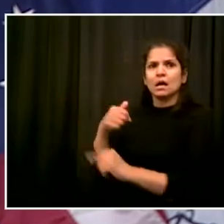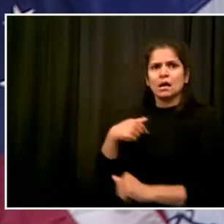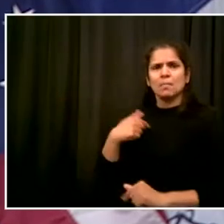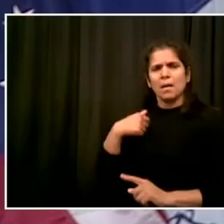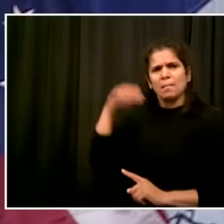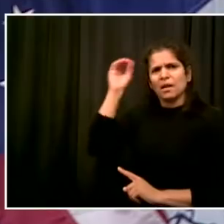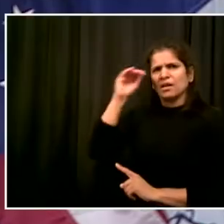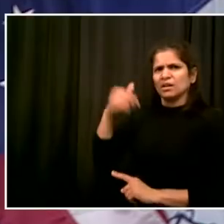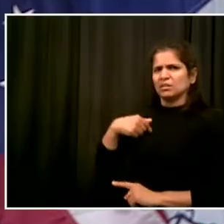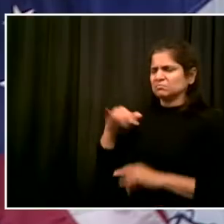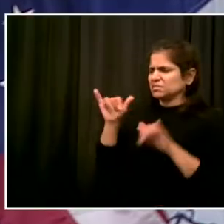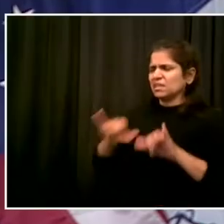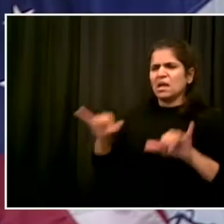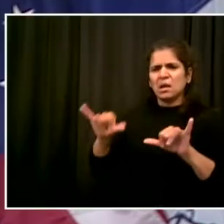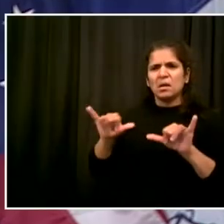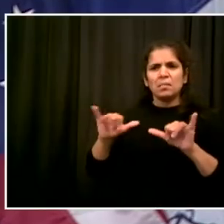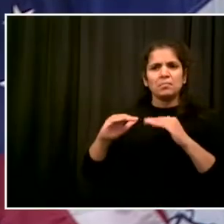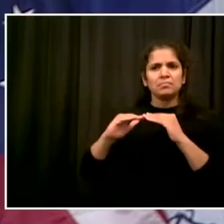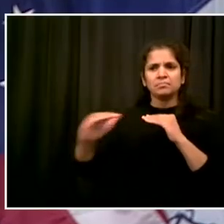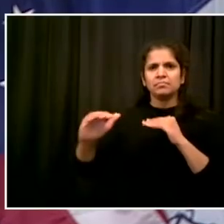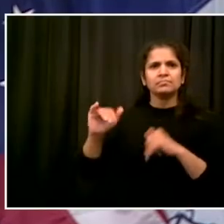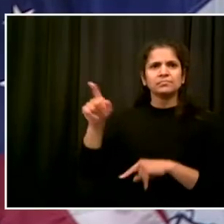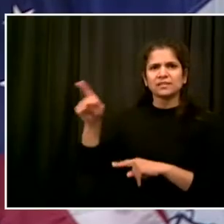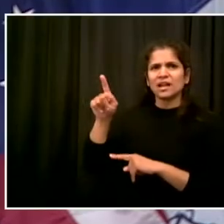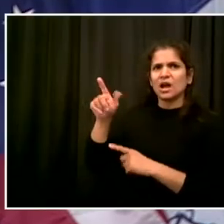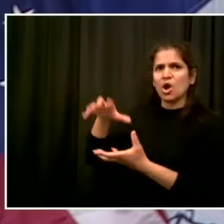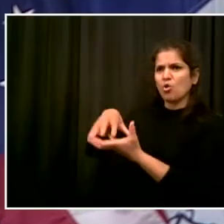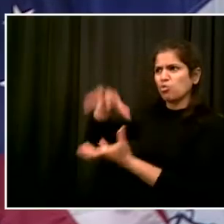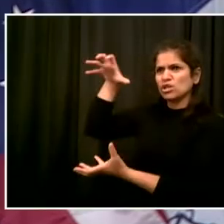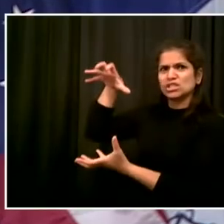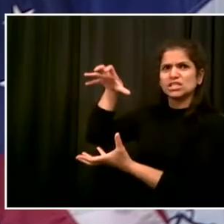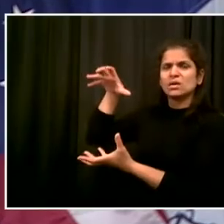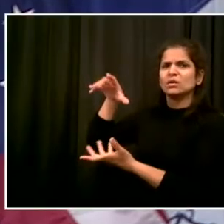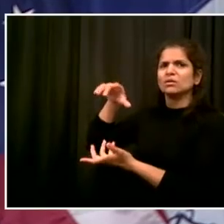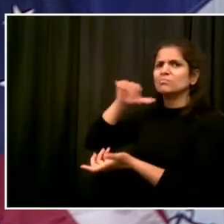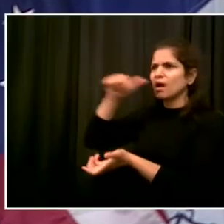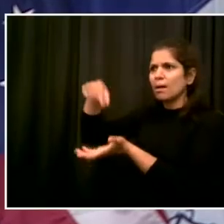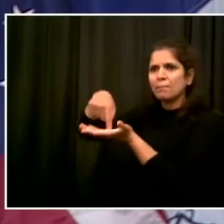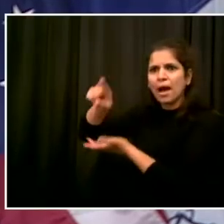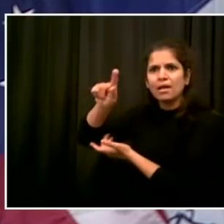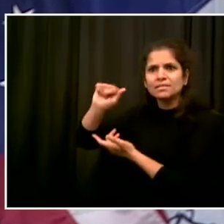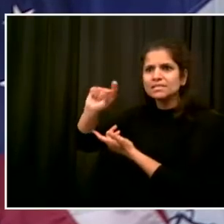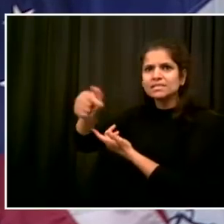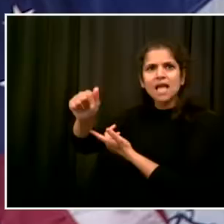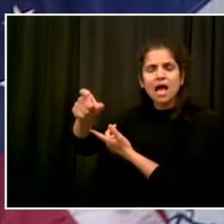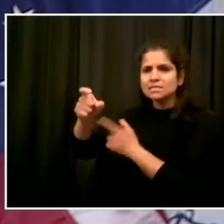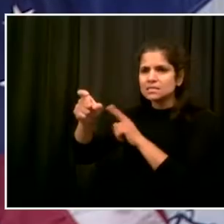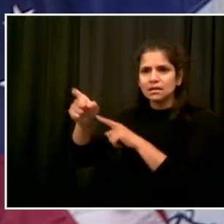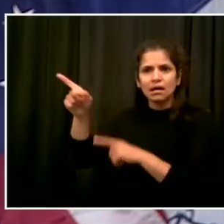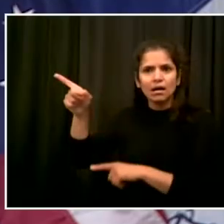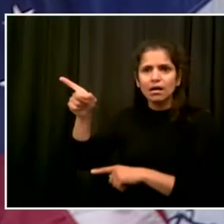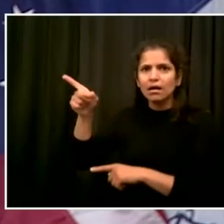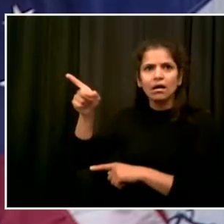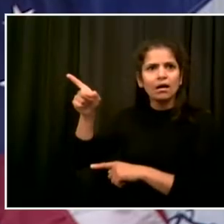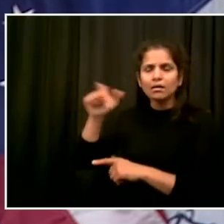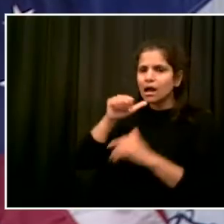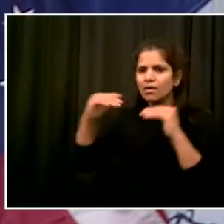MY BASIC YOU HAS NEVER CHANGED AND WILL NOT CHANGE. THE WEALTHY